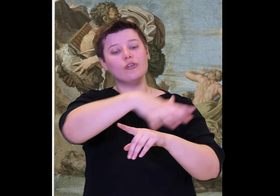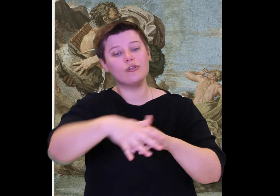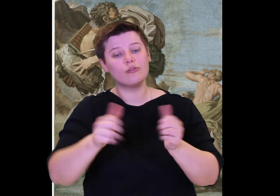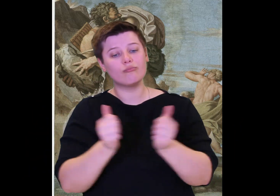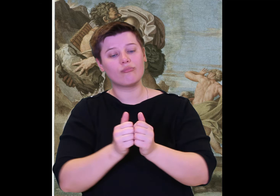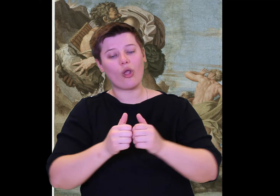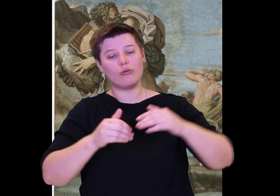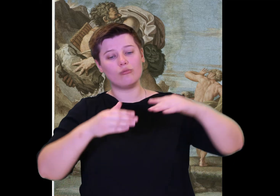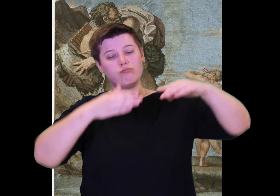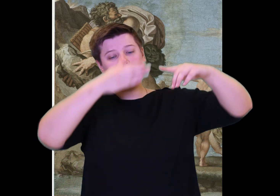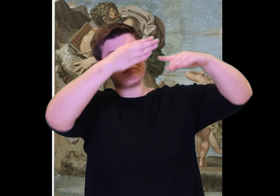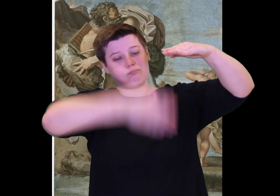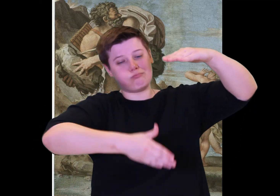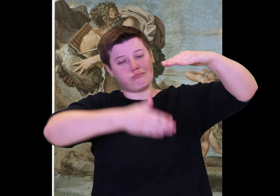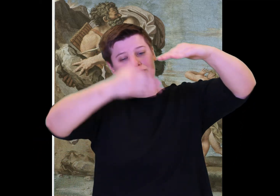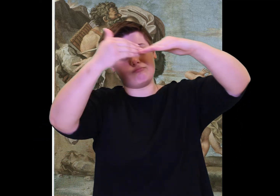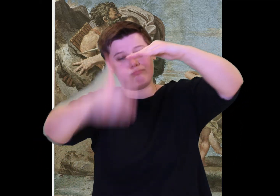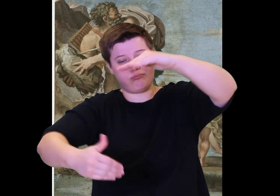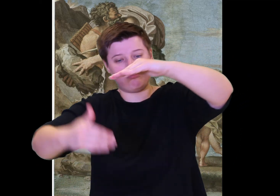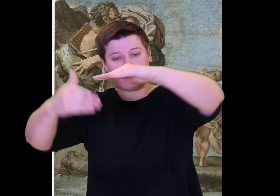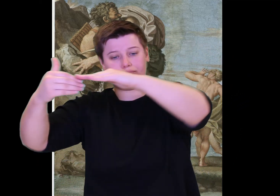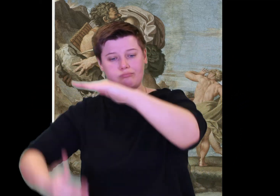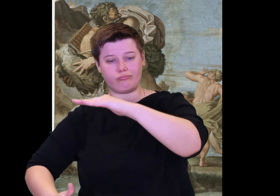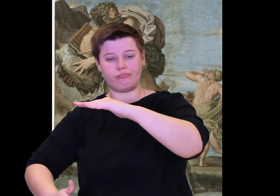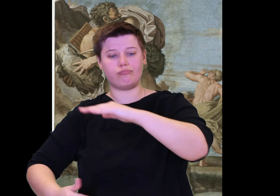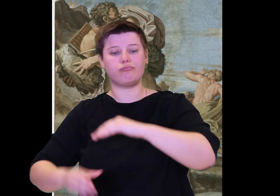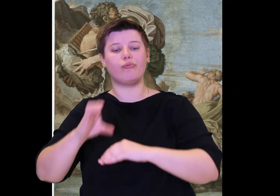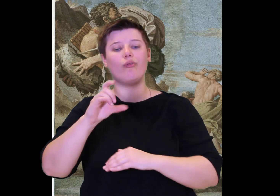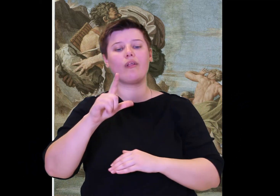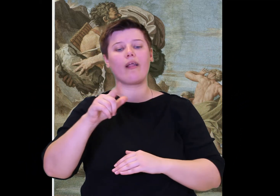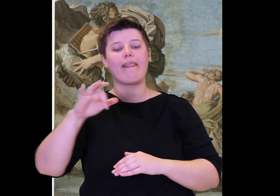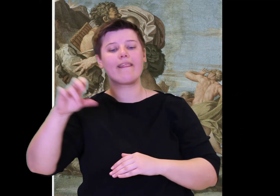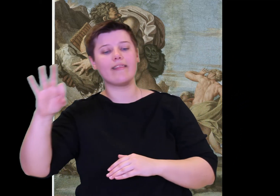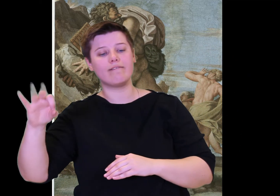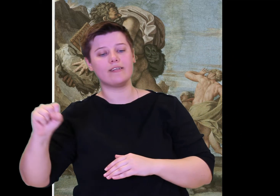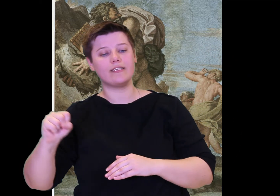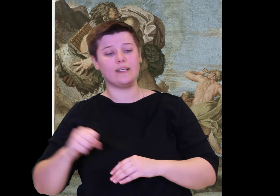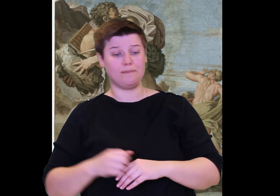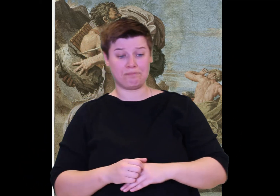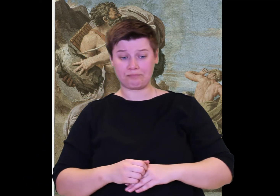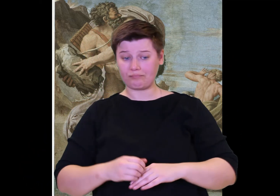the town of Telepylus, upon the cliffs of Lamos.